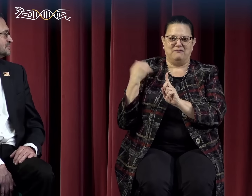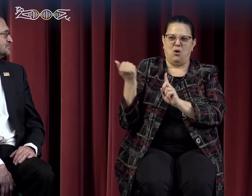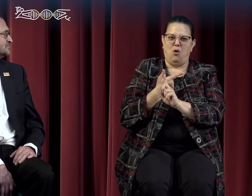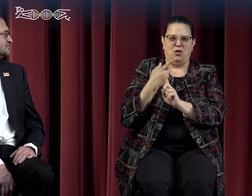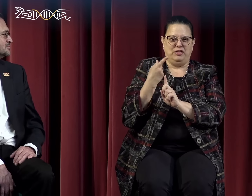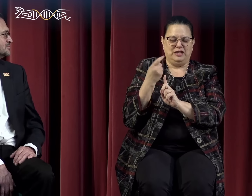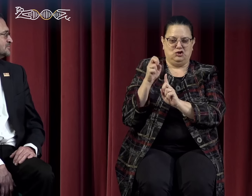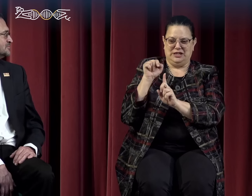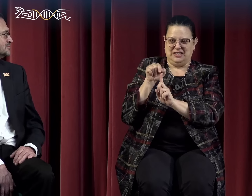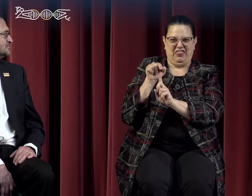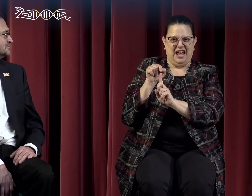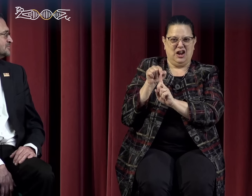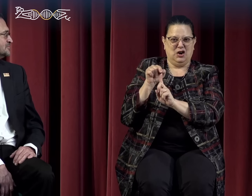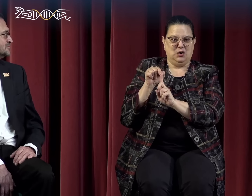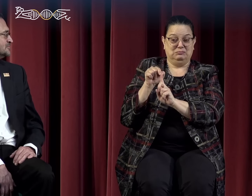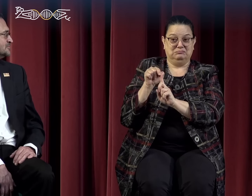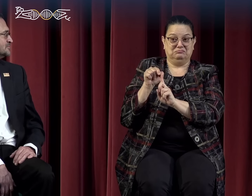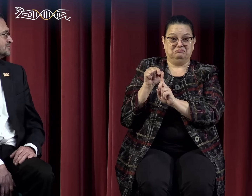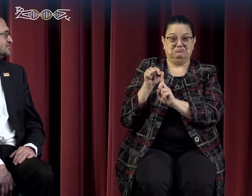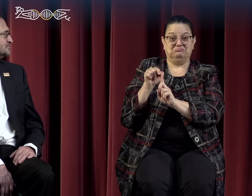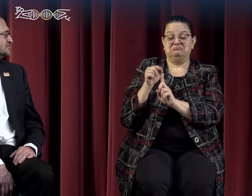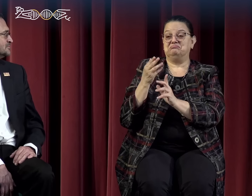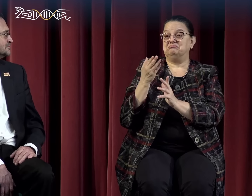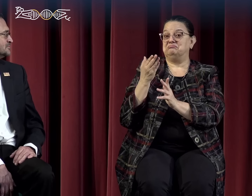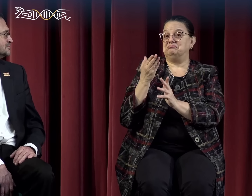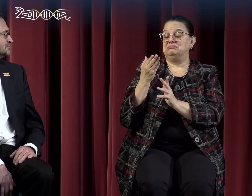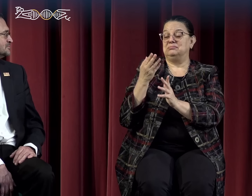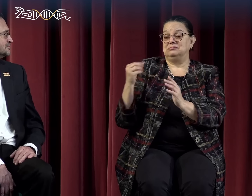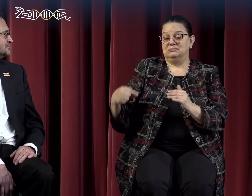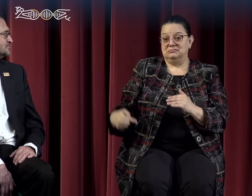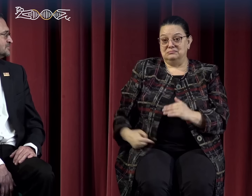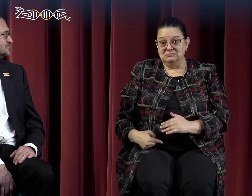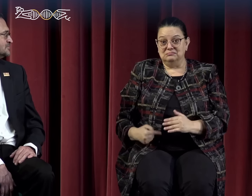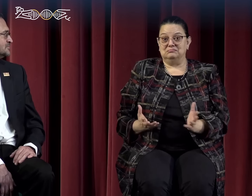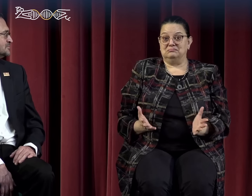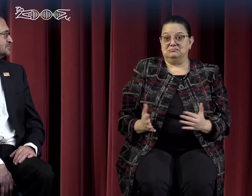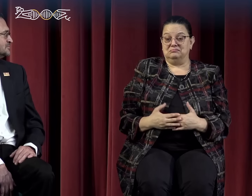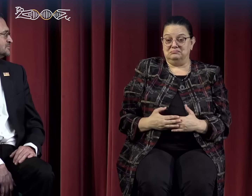genetic content that's there, and when we think about things like IVF,